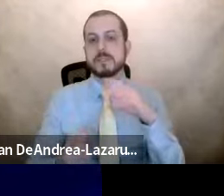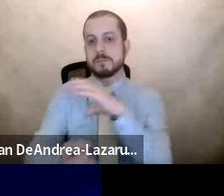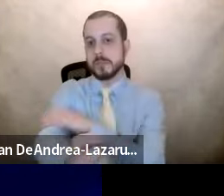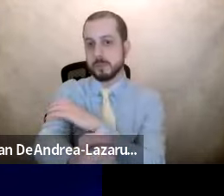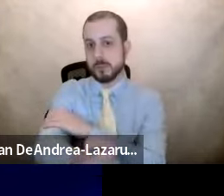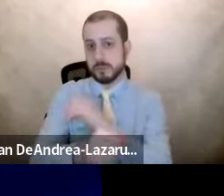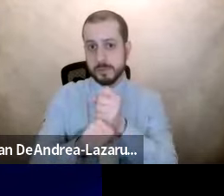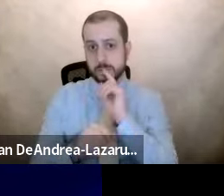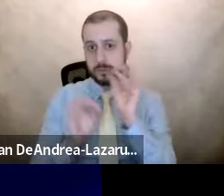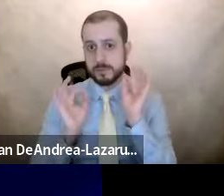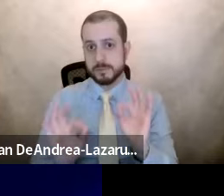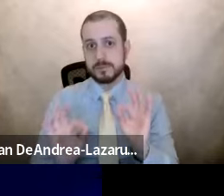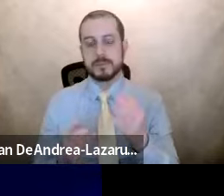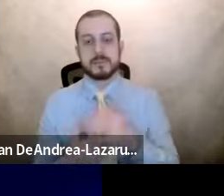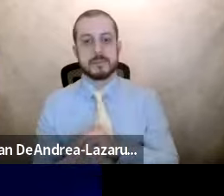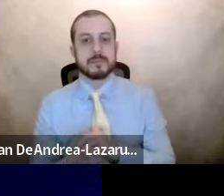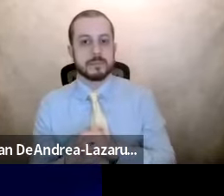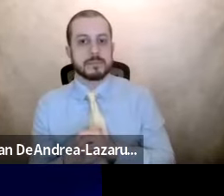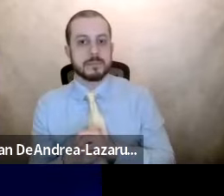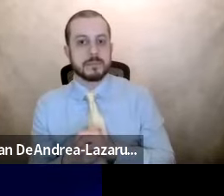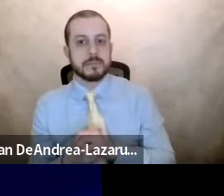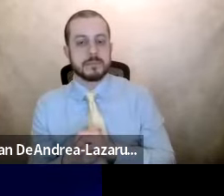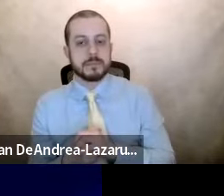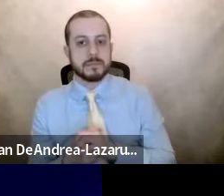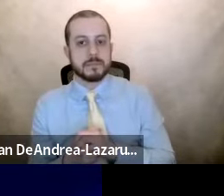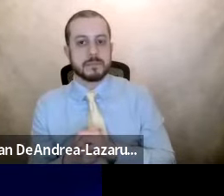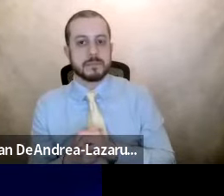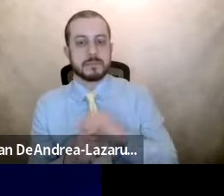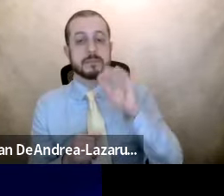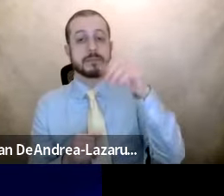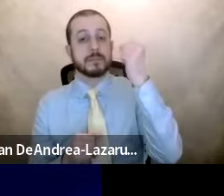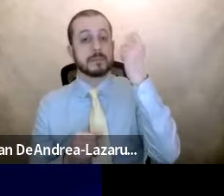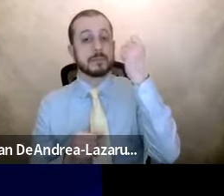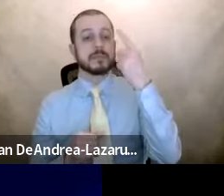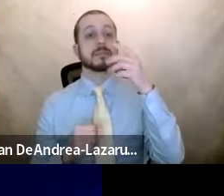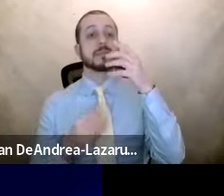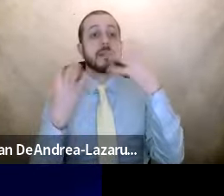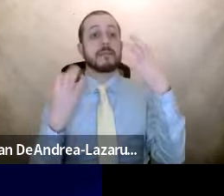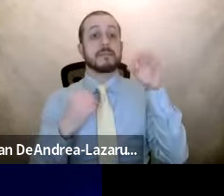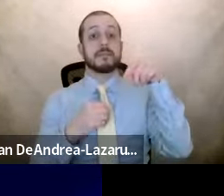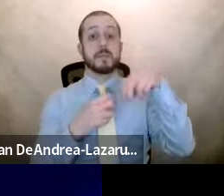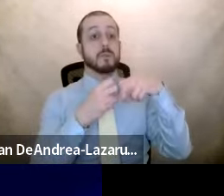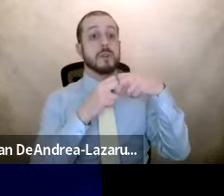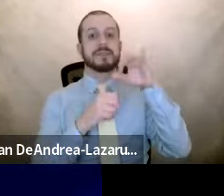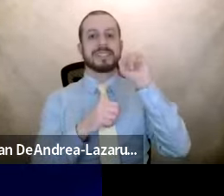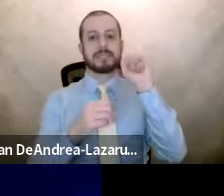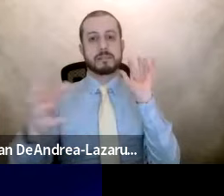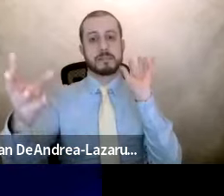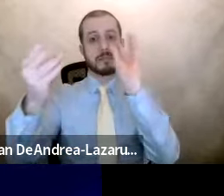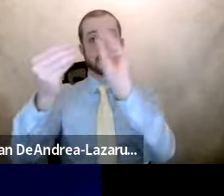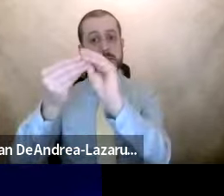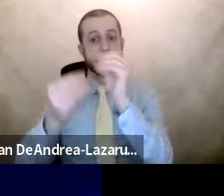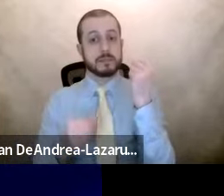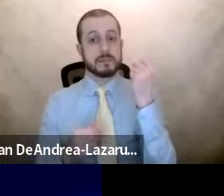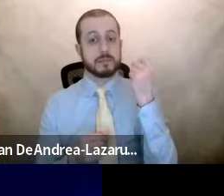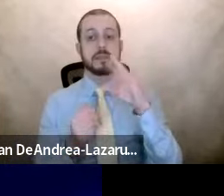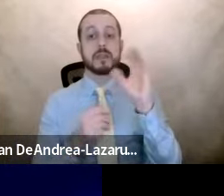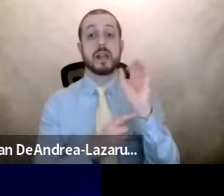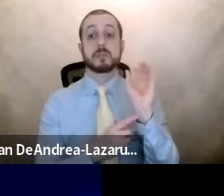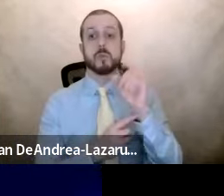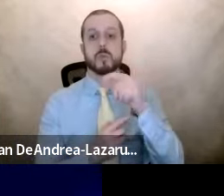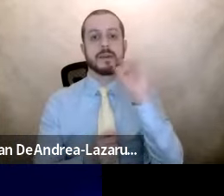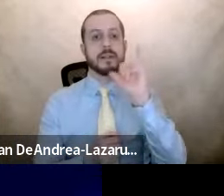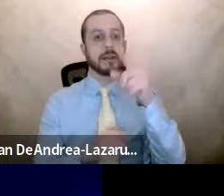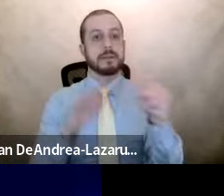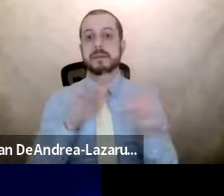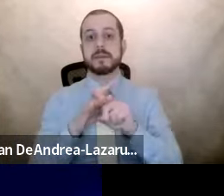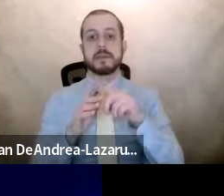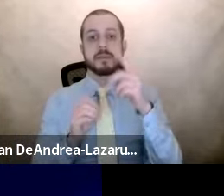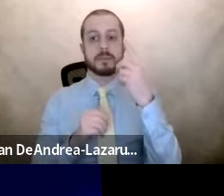lower.